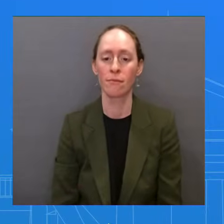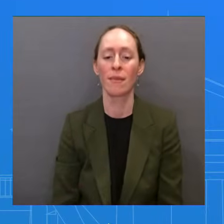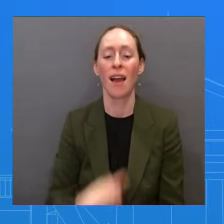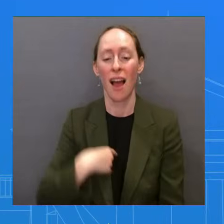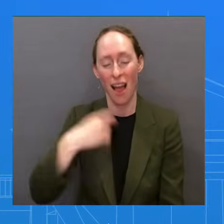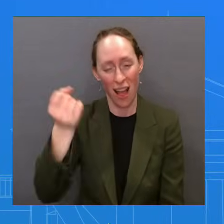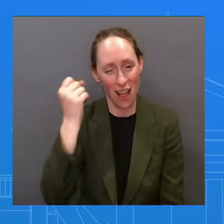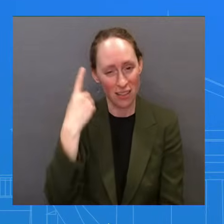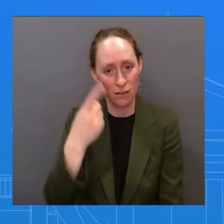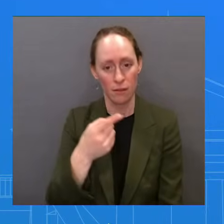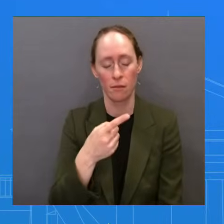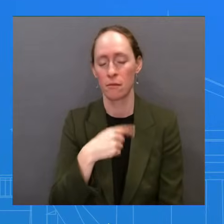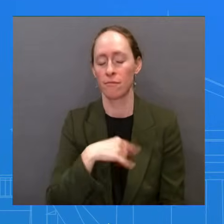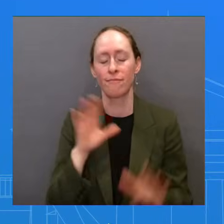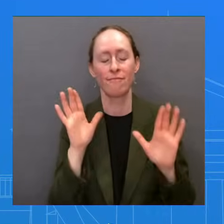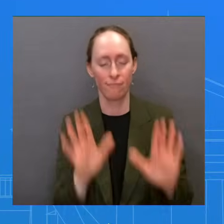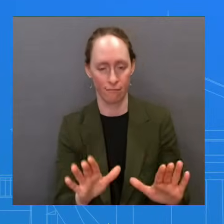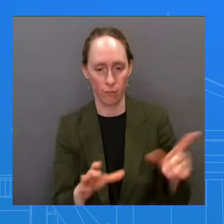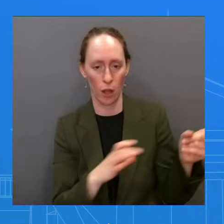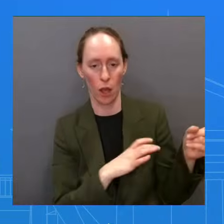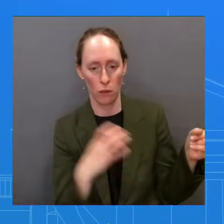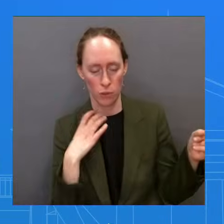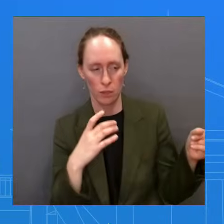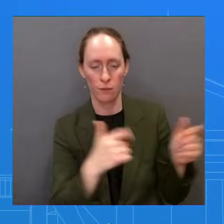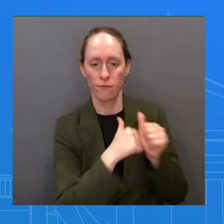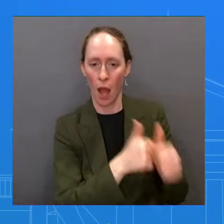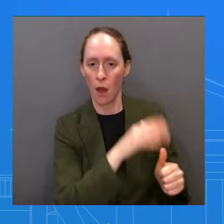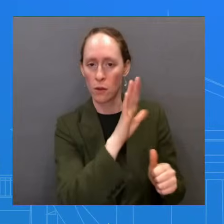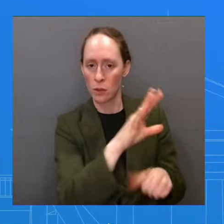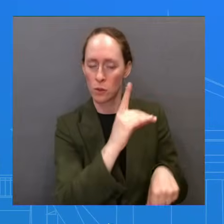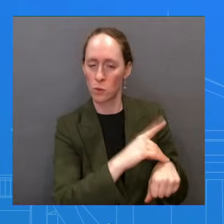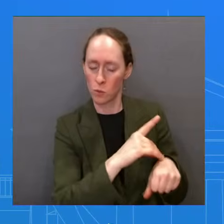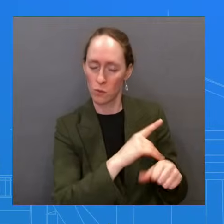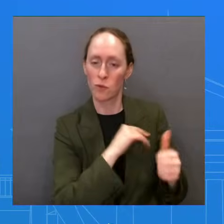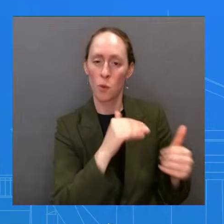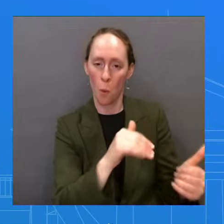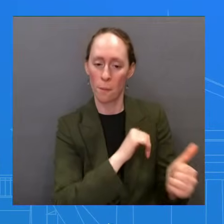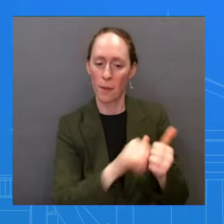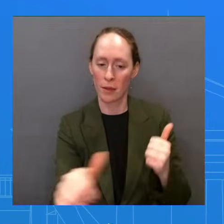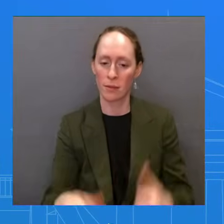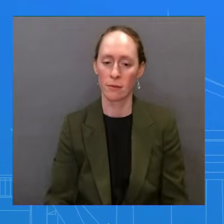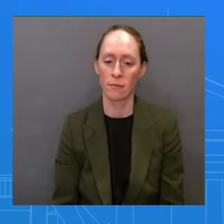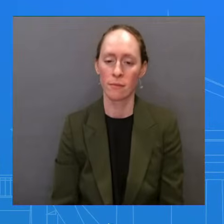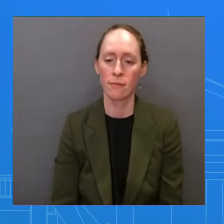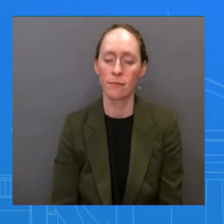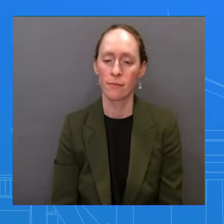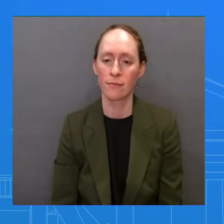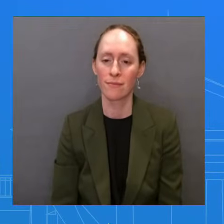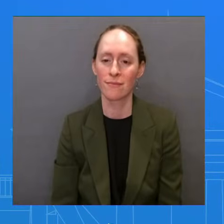to do just that. And I'll just leave it there. The Press: And quickly, on another matter. Yesterday, there was an announcement related to vaccine requirements,